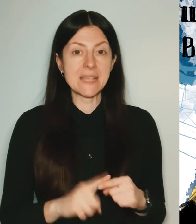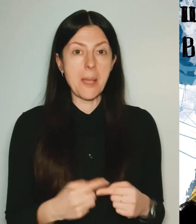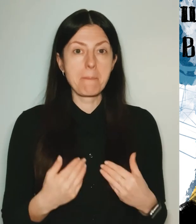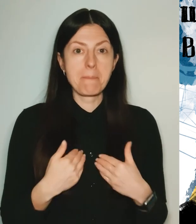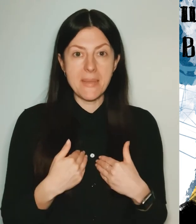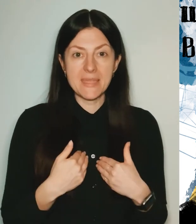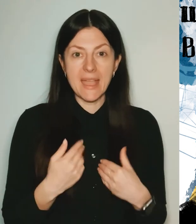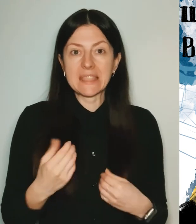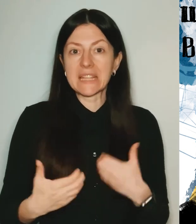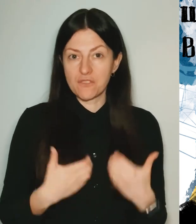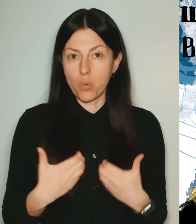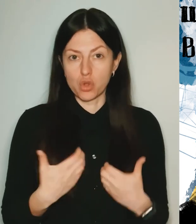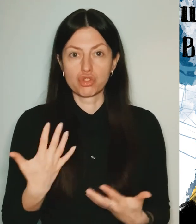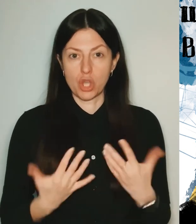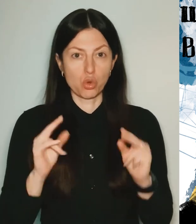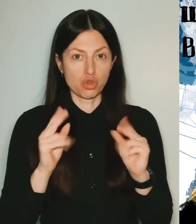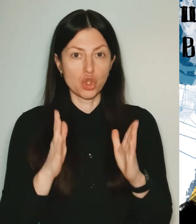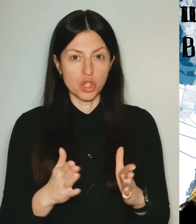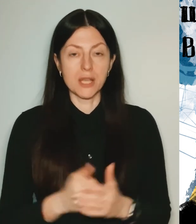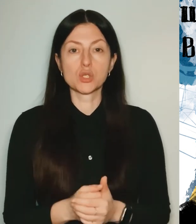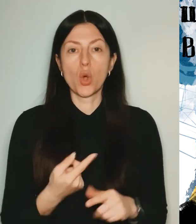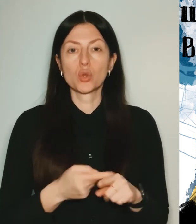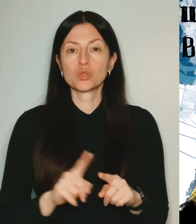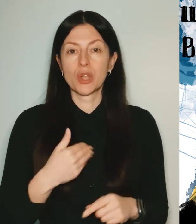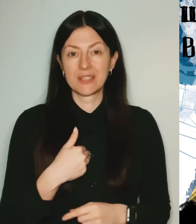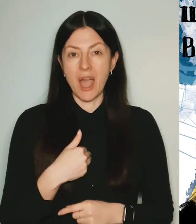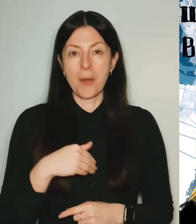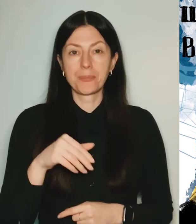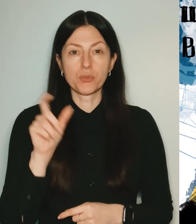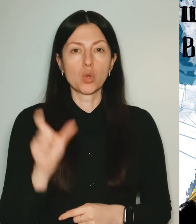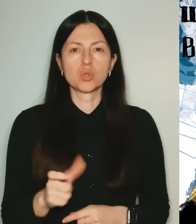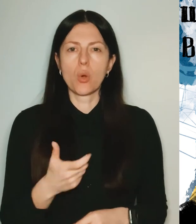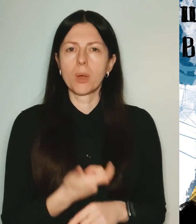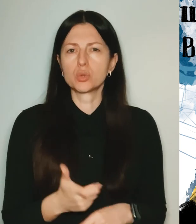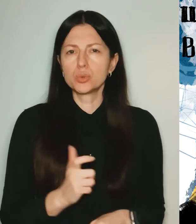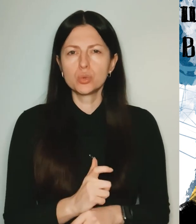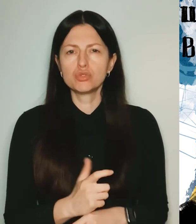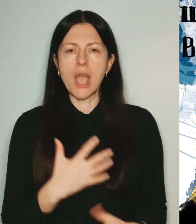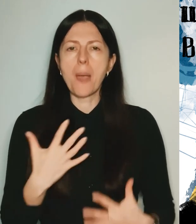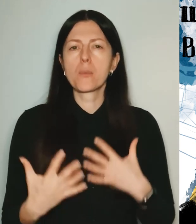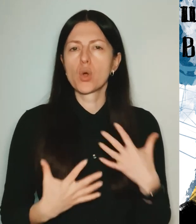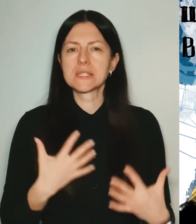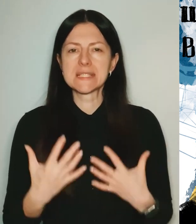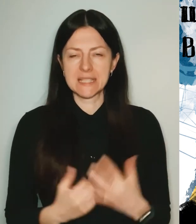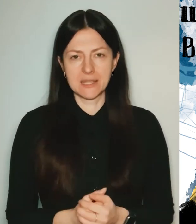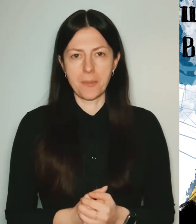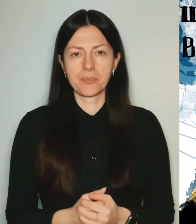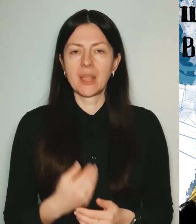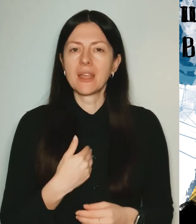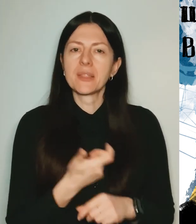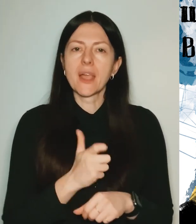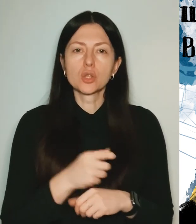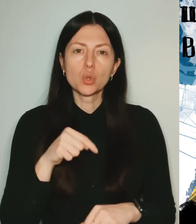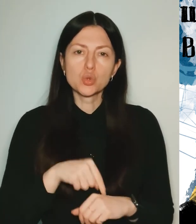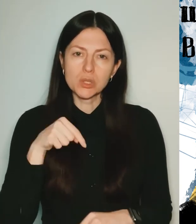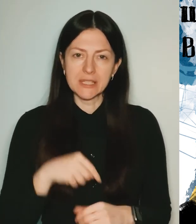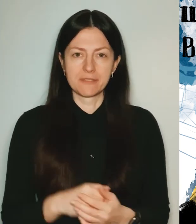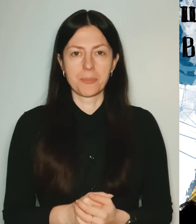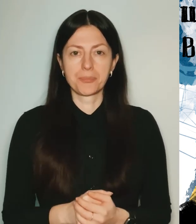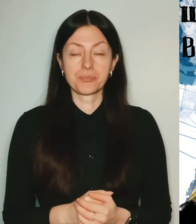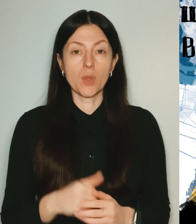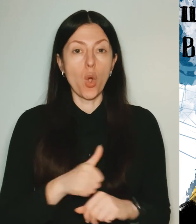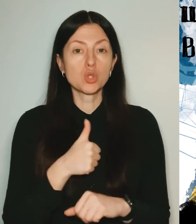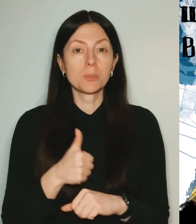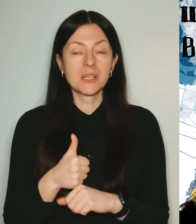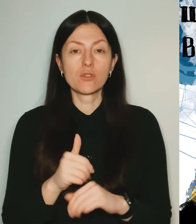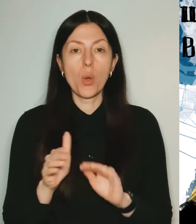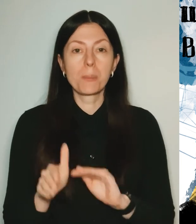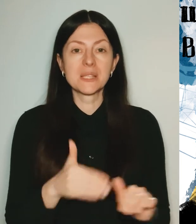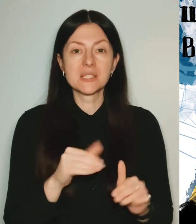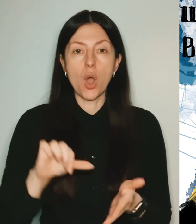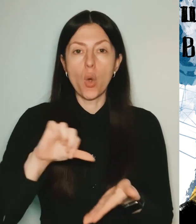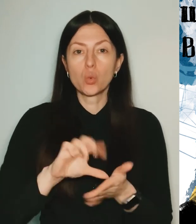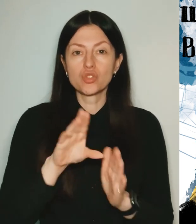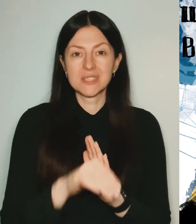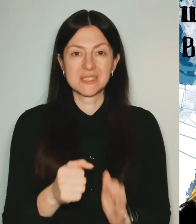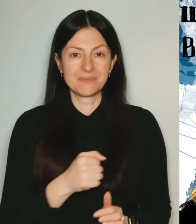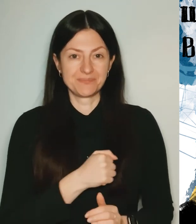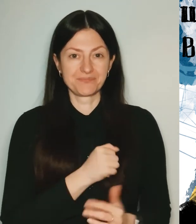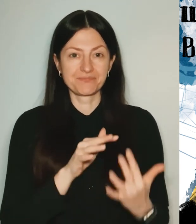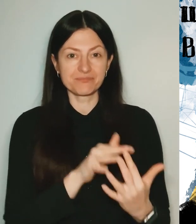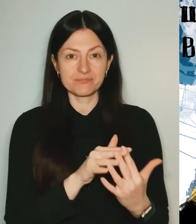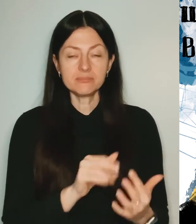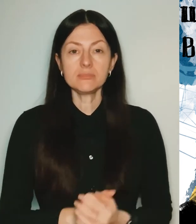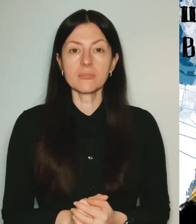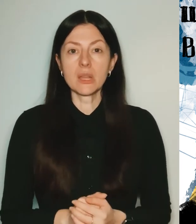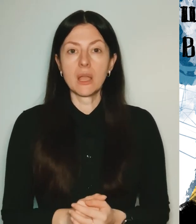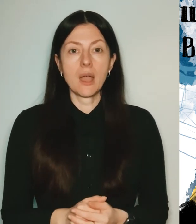And, to be honest, this worries me, because I am a very emotional person, too sensitive, especially after participating in hostilities…